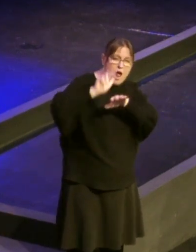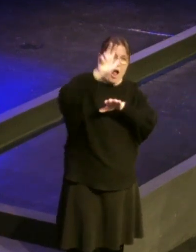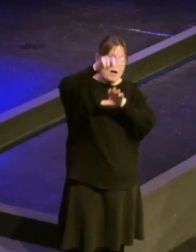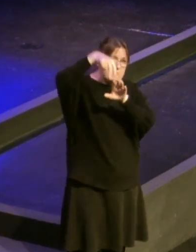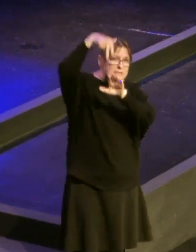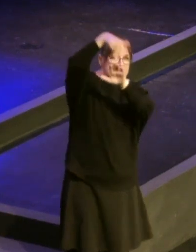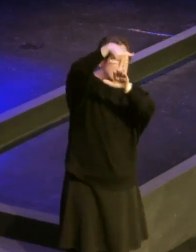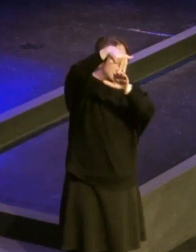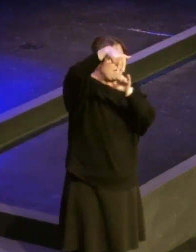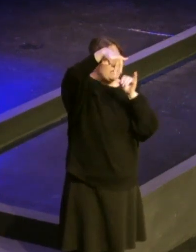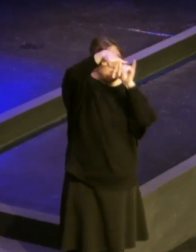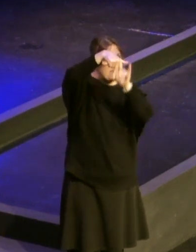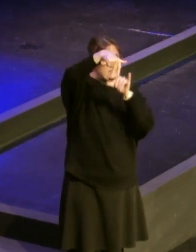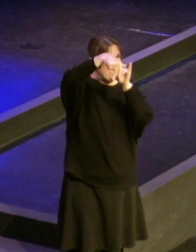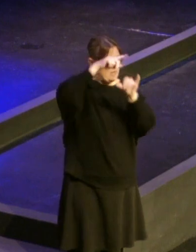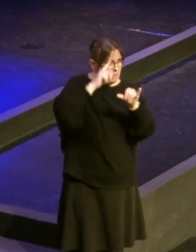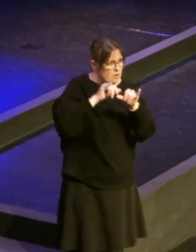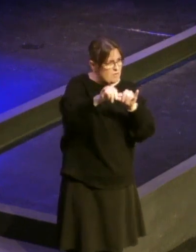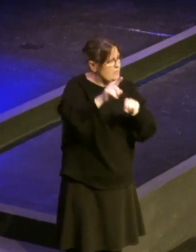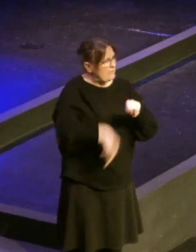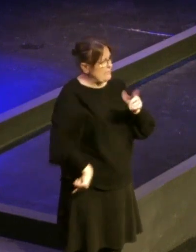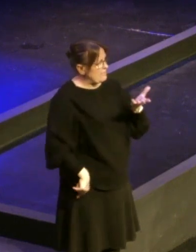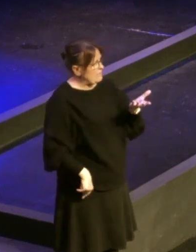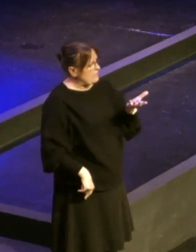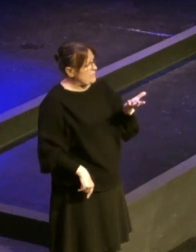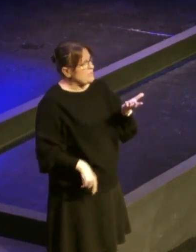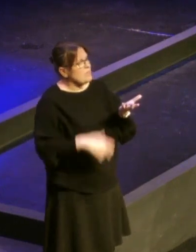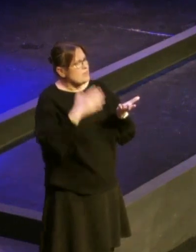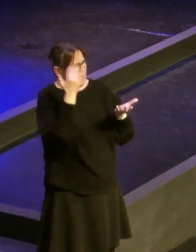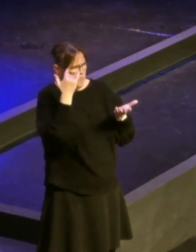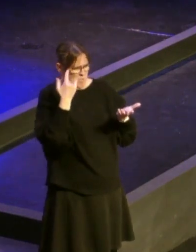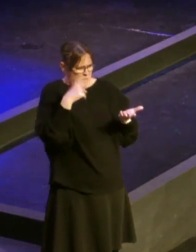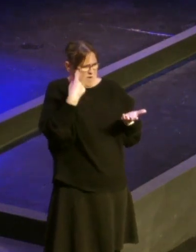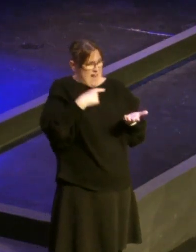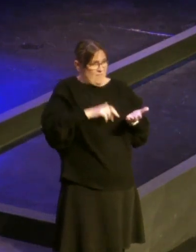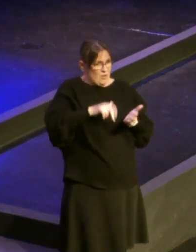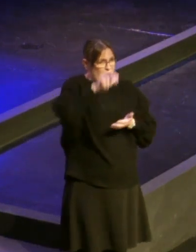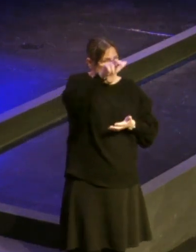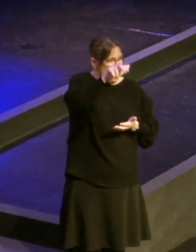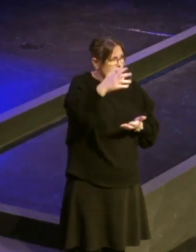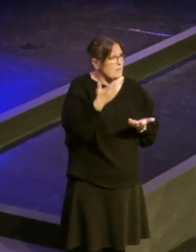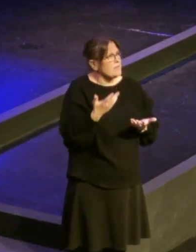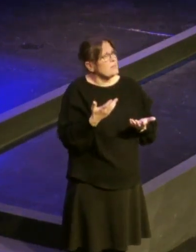is an art of conducting ing ones themselves in the lower regions by the memory of what one saw higher